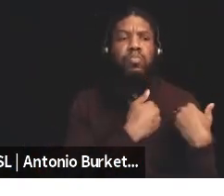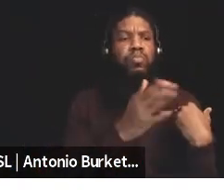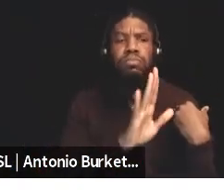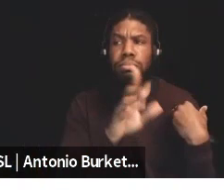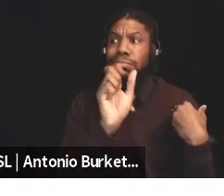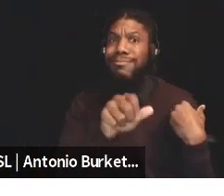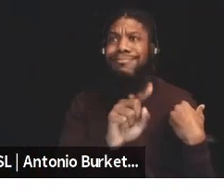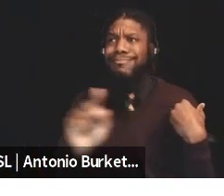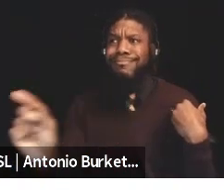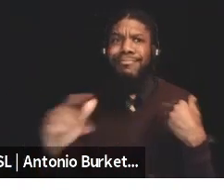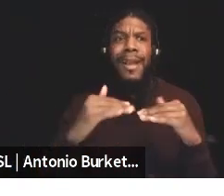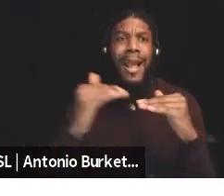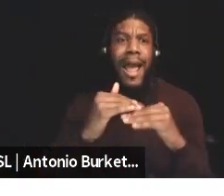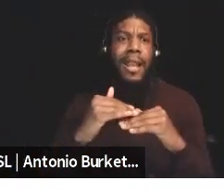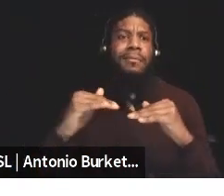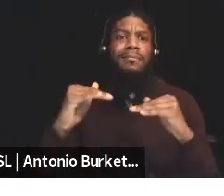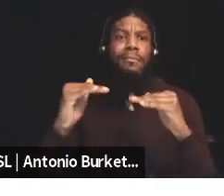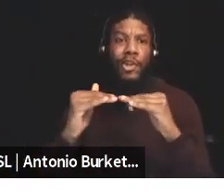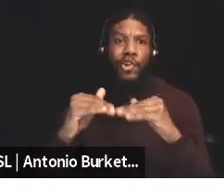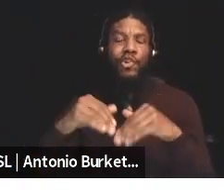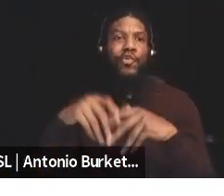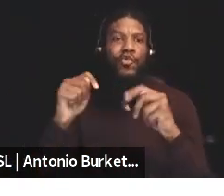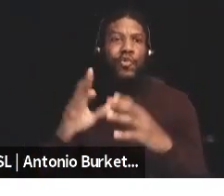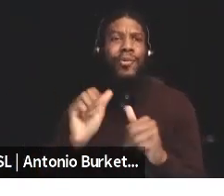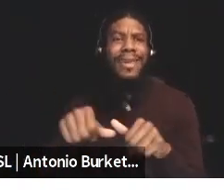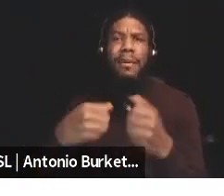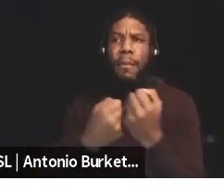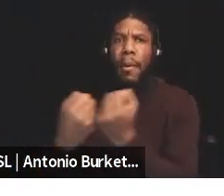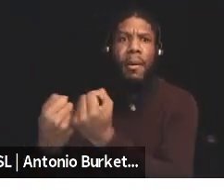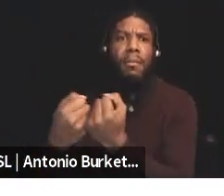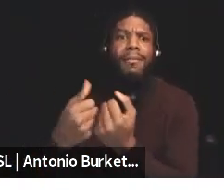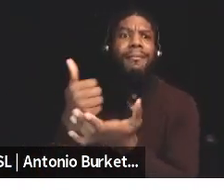It can be other people too, so not viewing it as something you alone have to solve is,